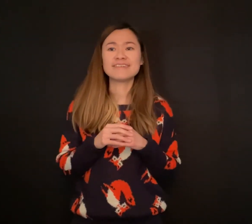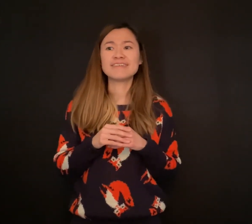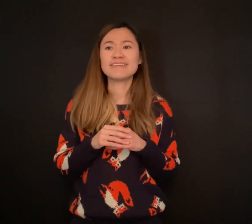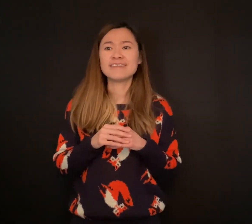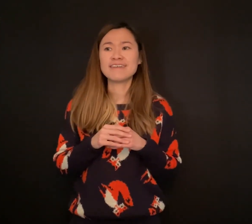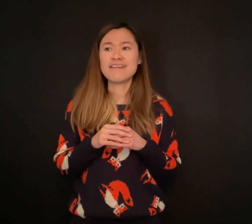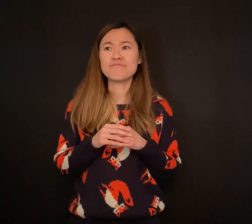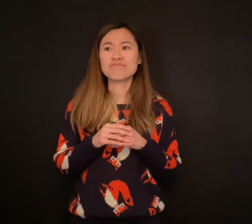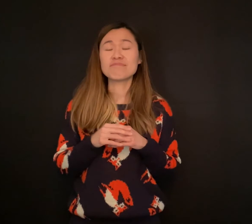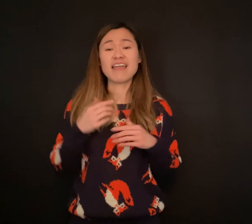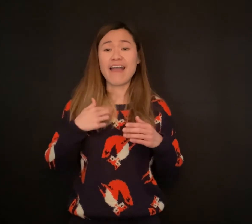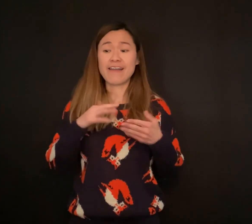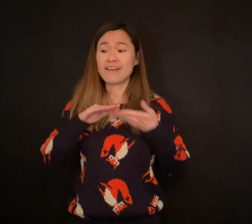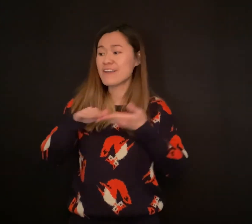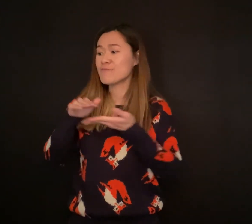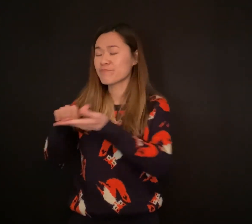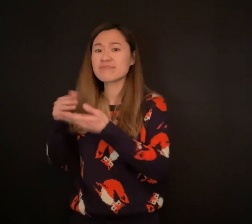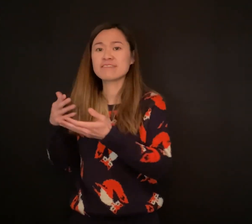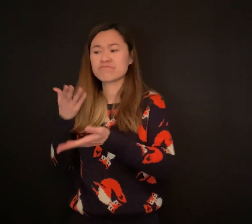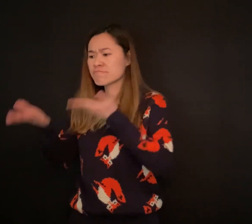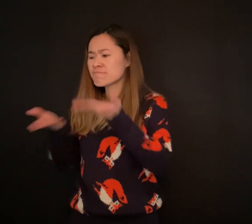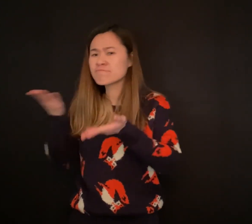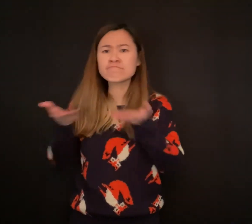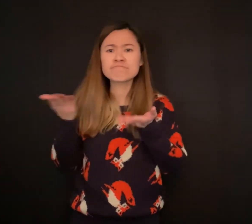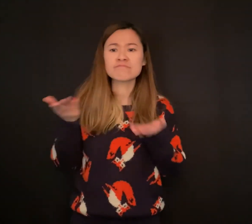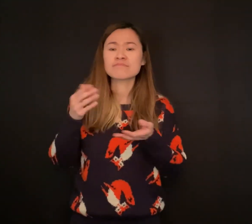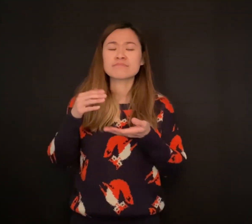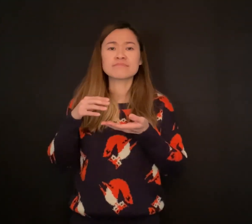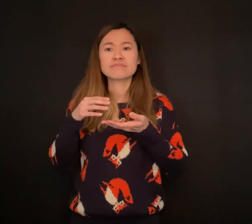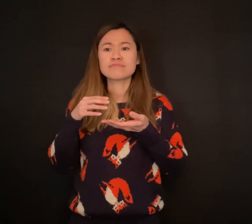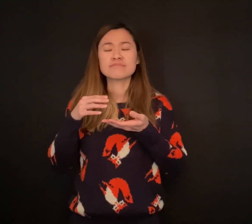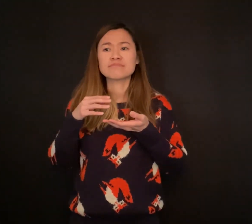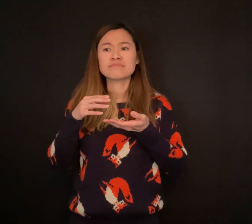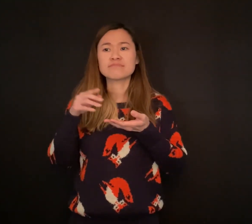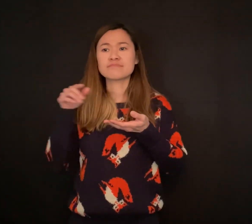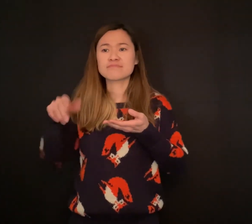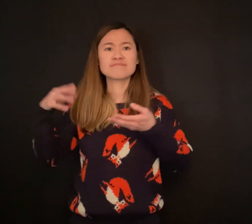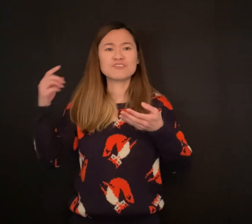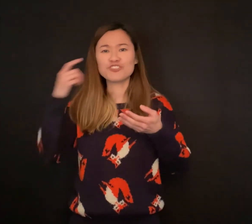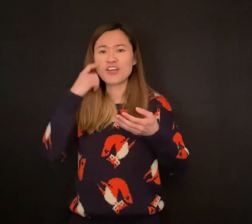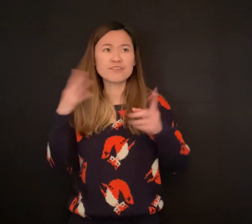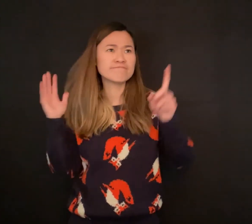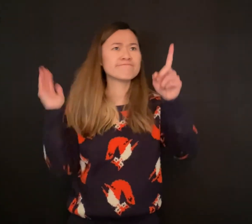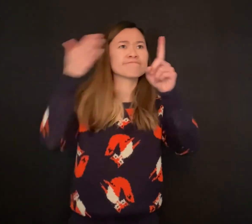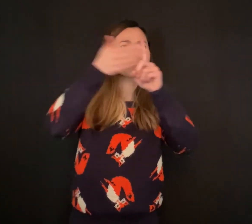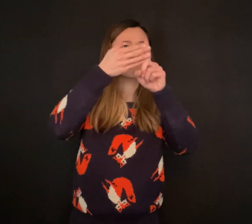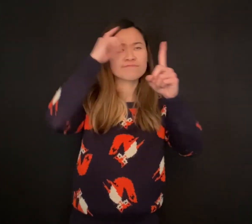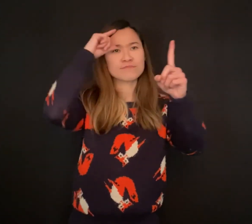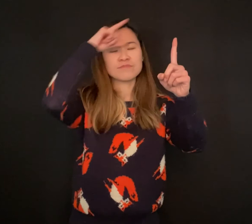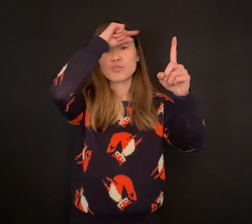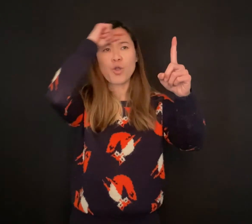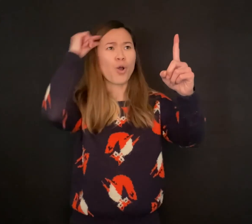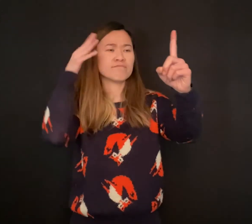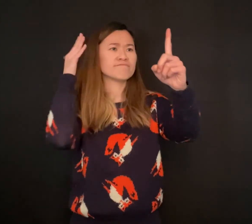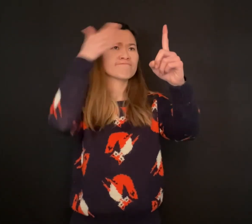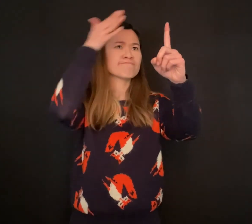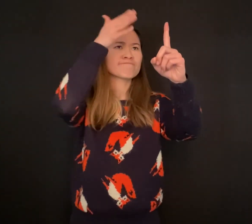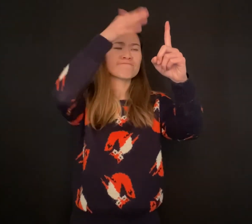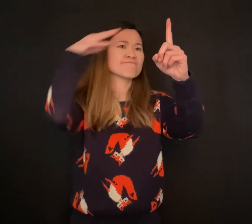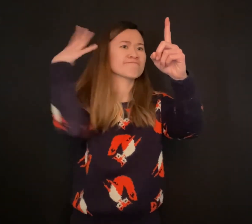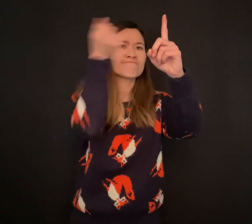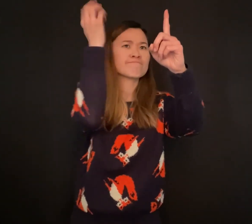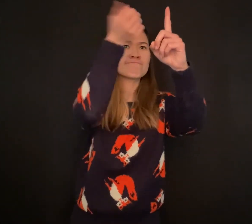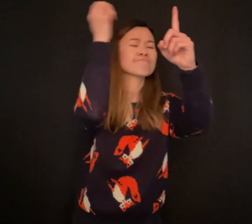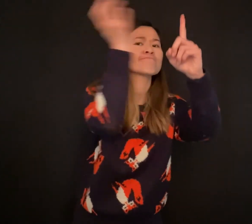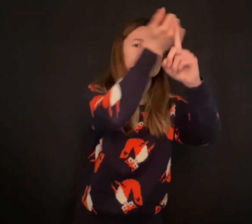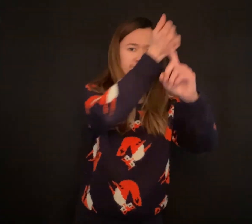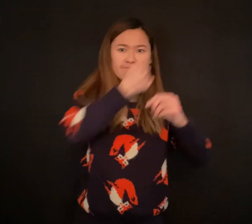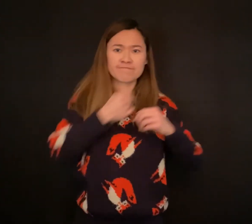And I help them try to accomplish their goals.